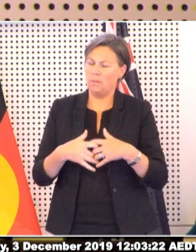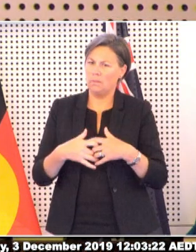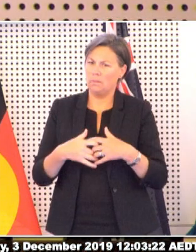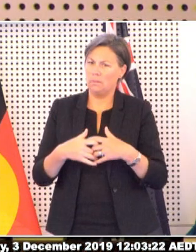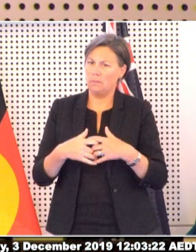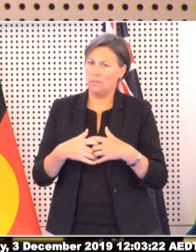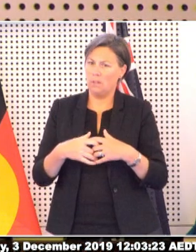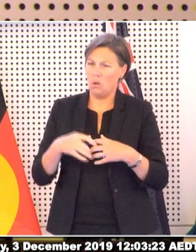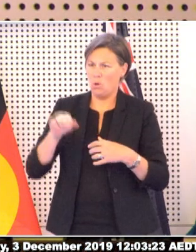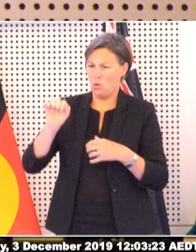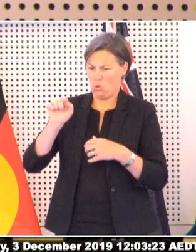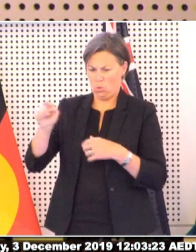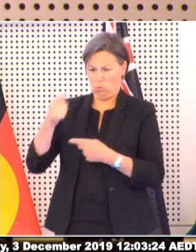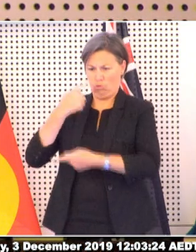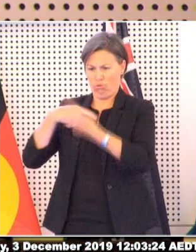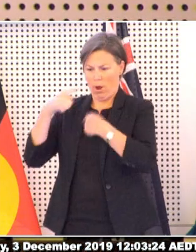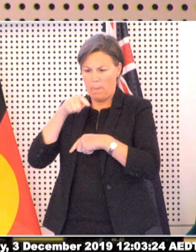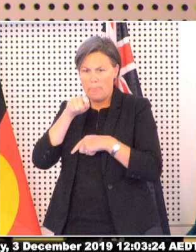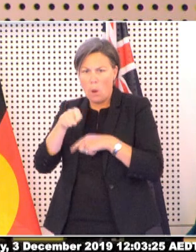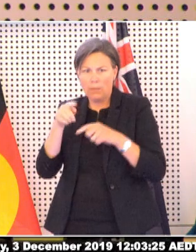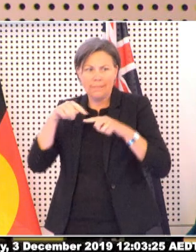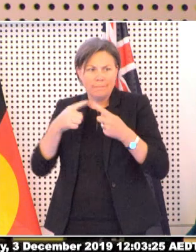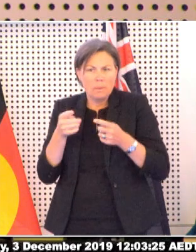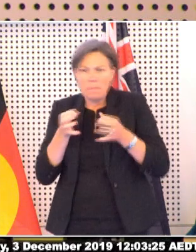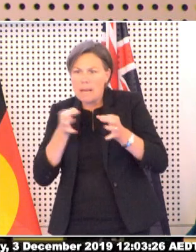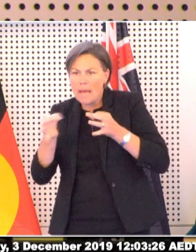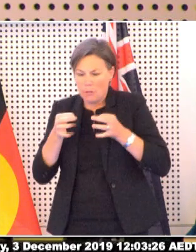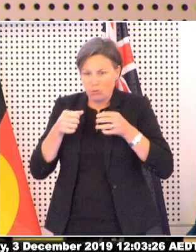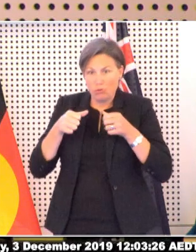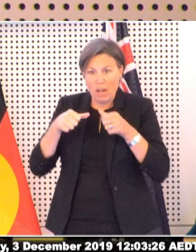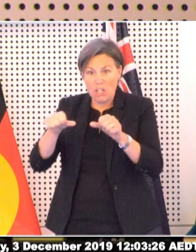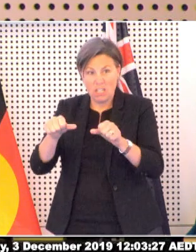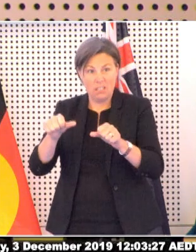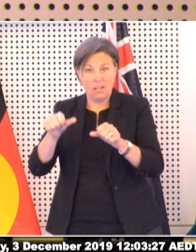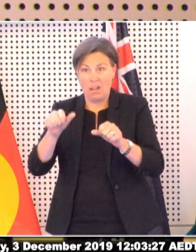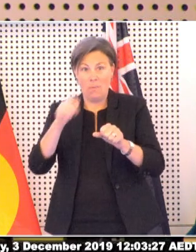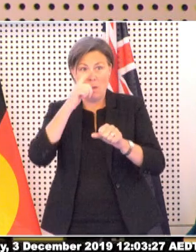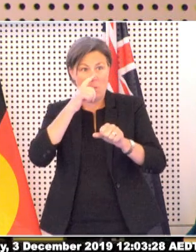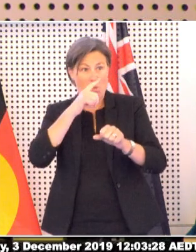describing are universal or were they strategies that people who had been